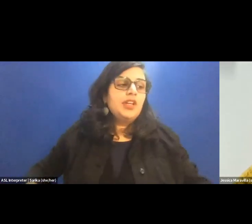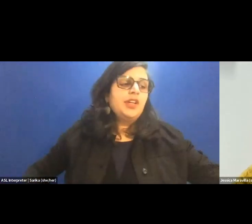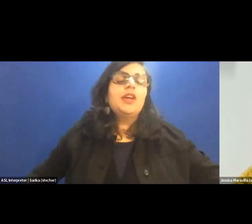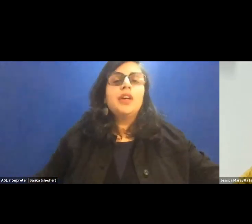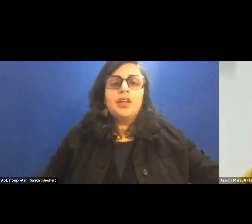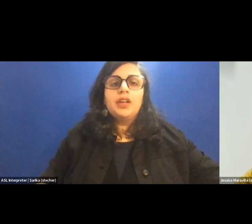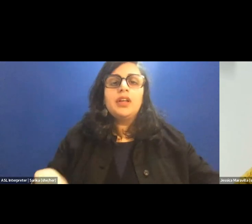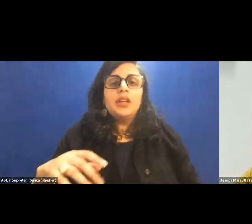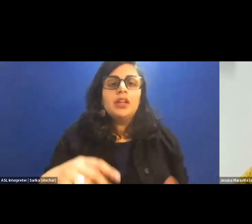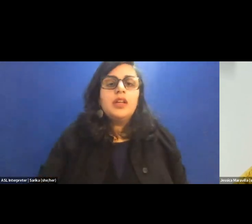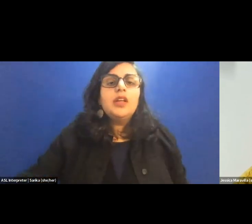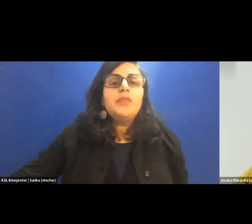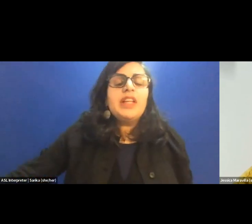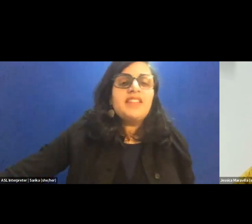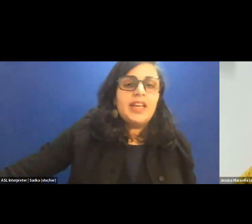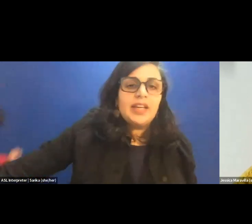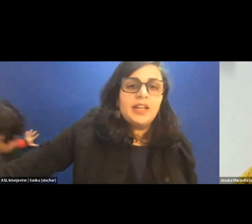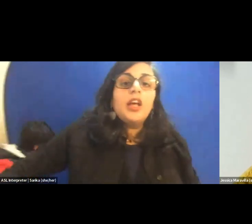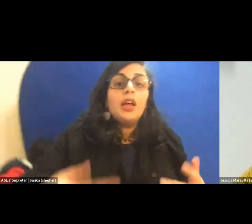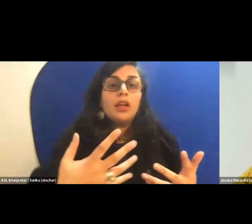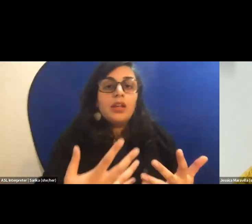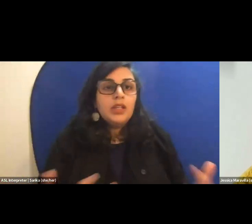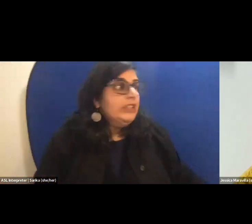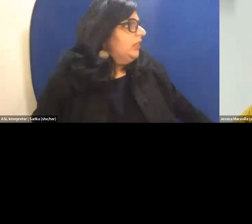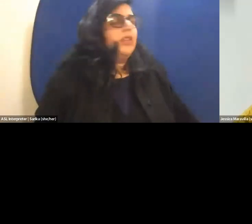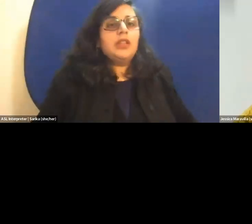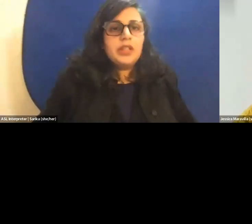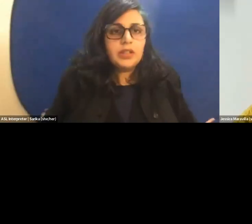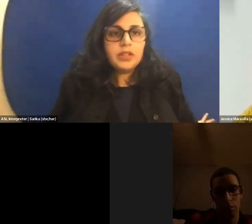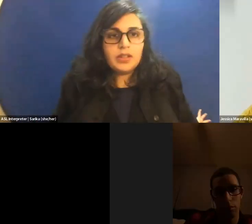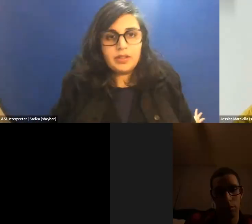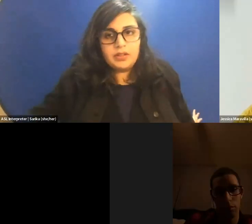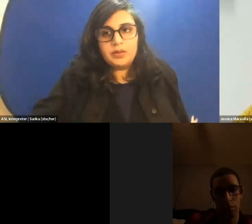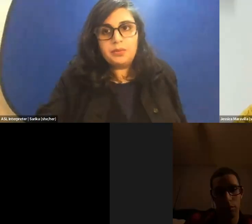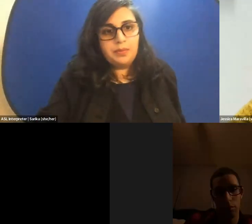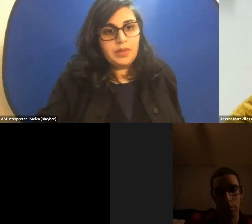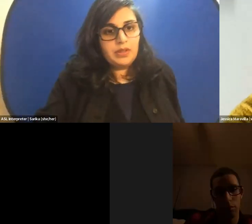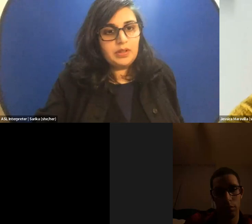Thank you so much for your courage and being here